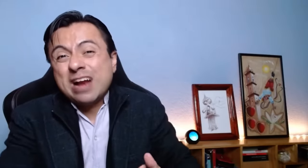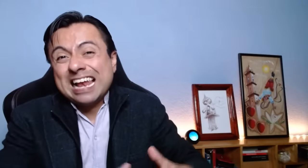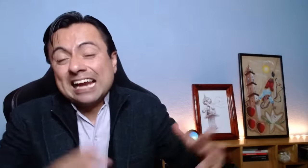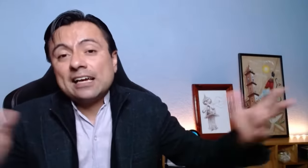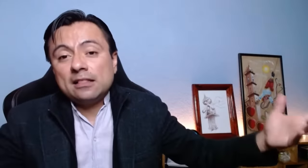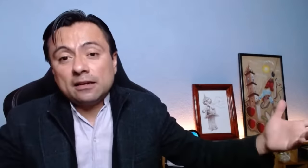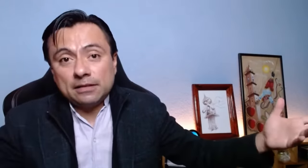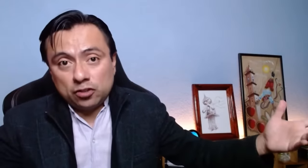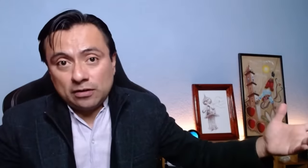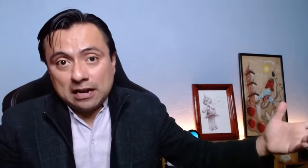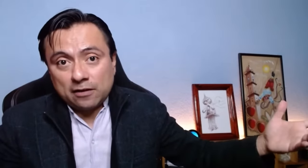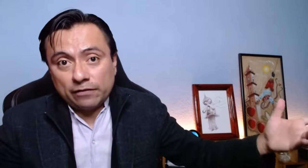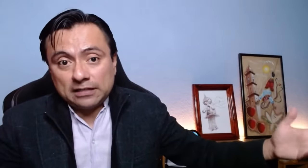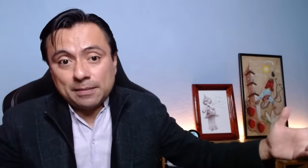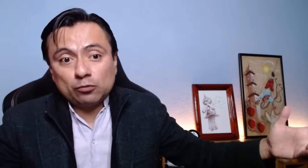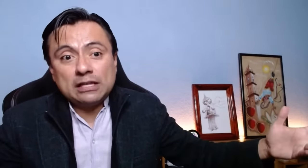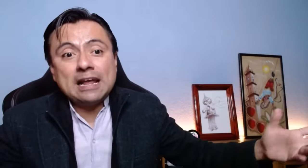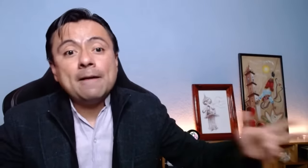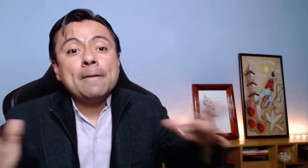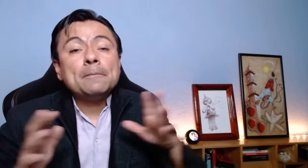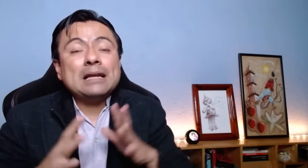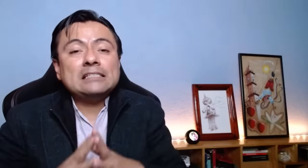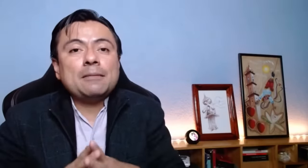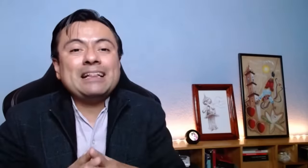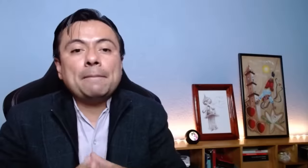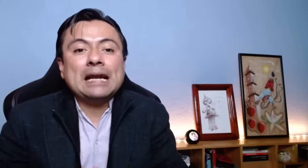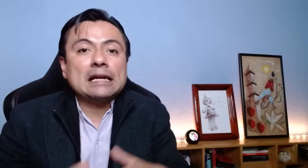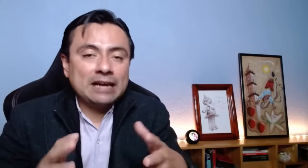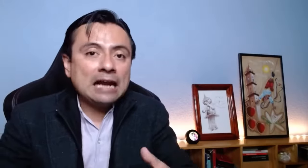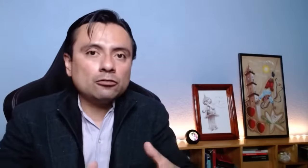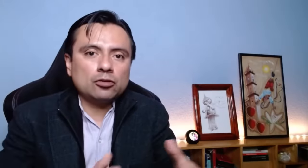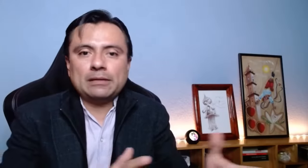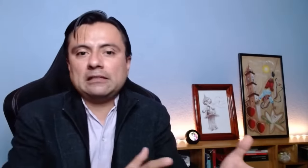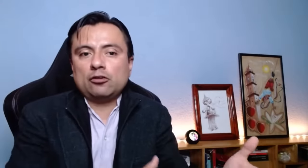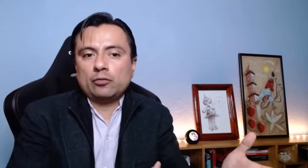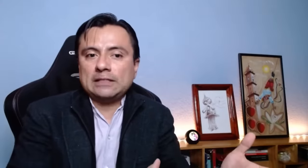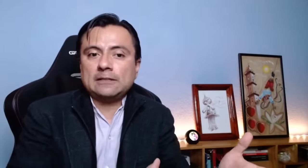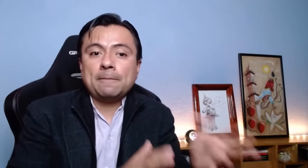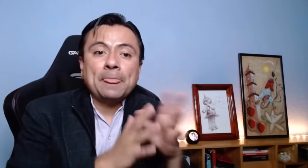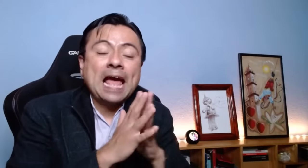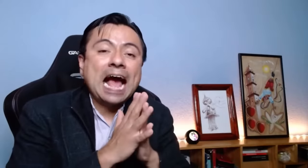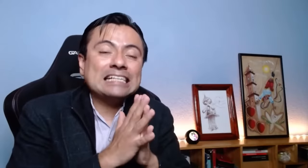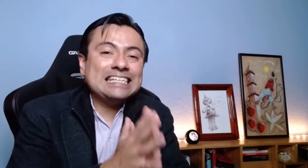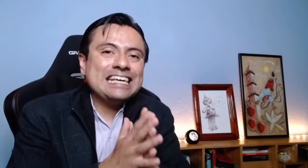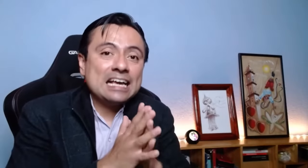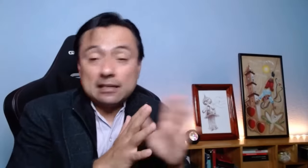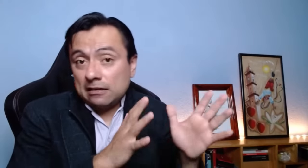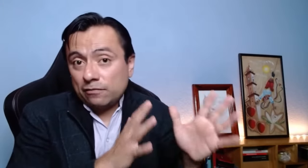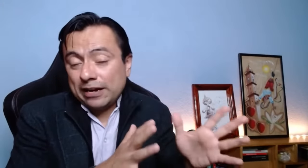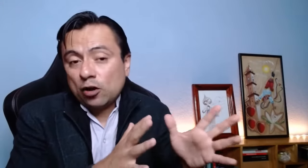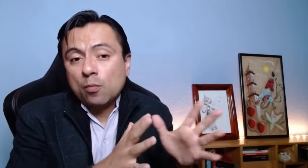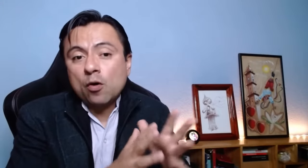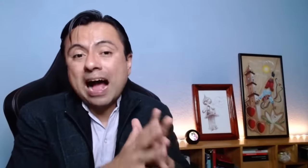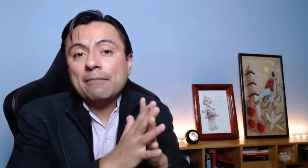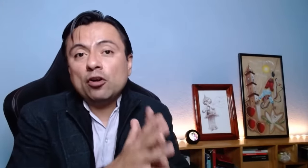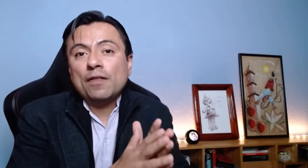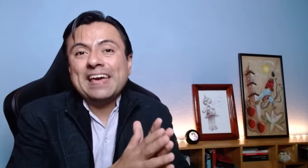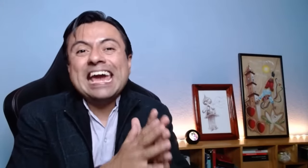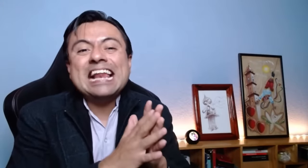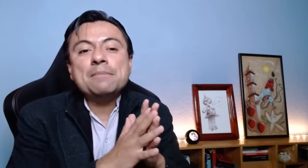the undersecretary made a long one intervention in the morning conference precisely to reveal the names of